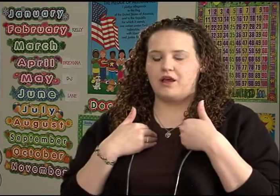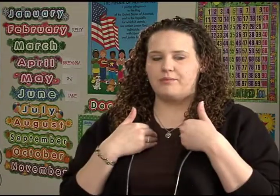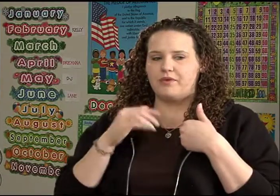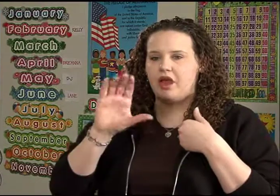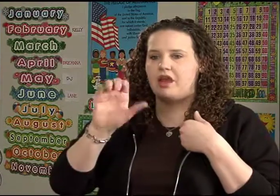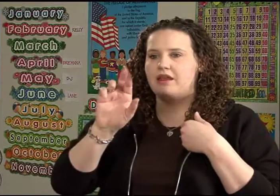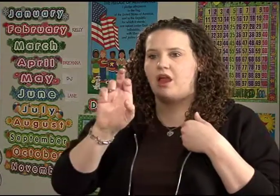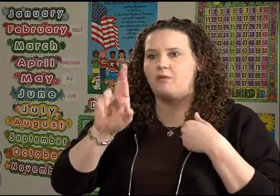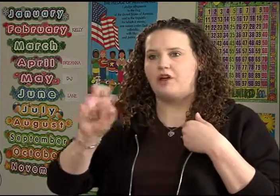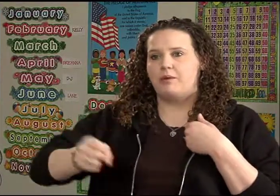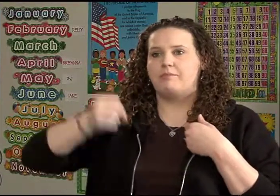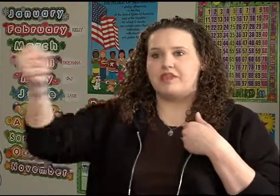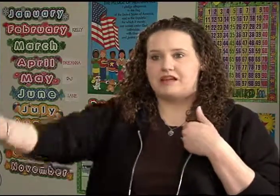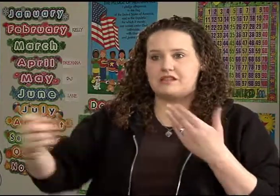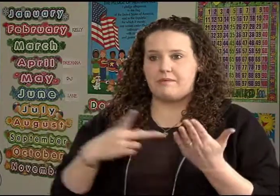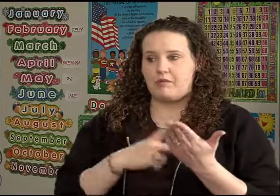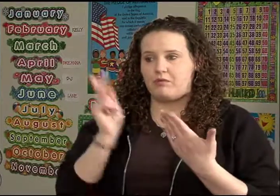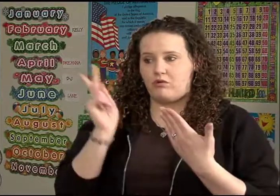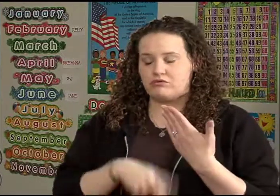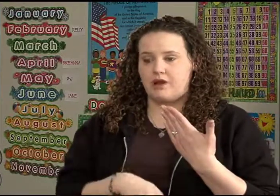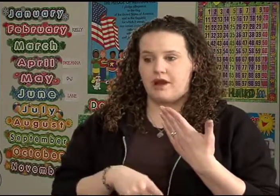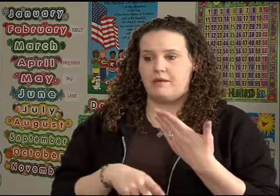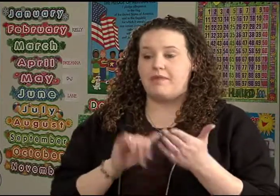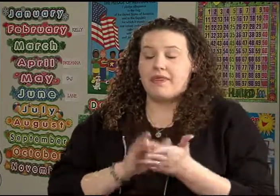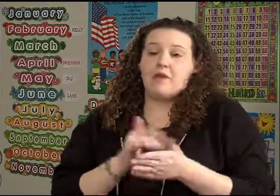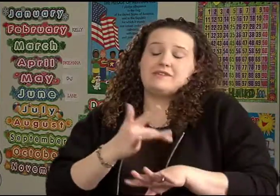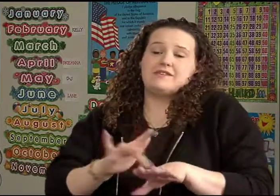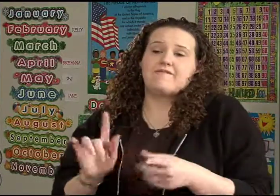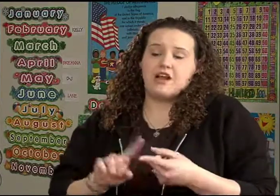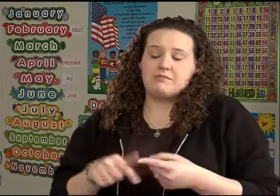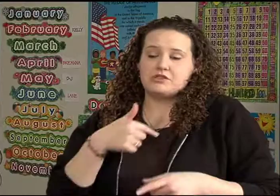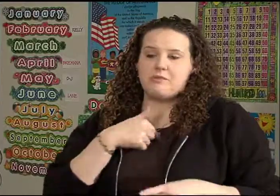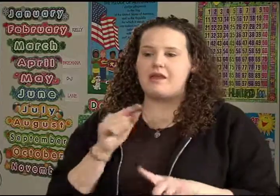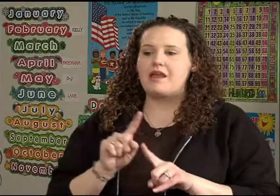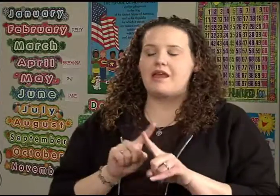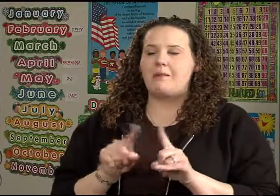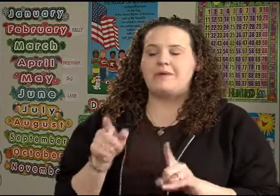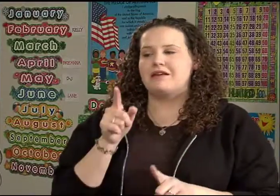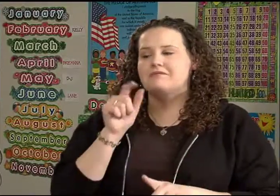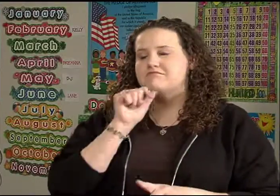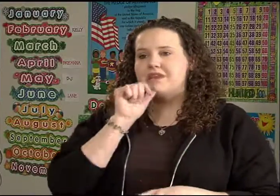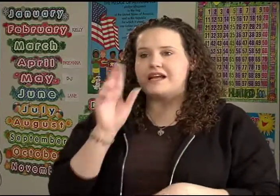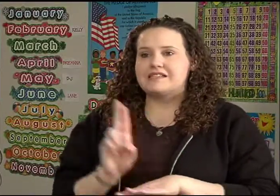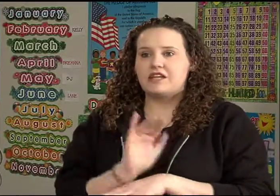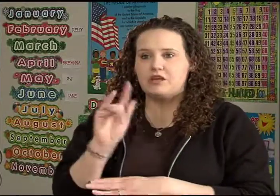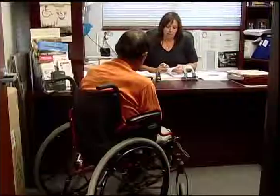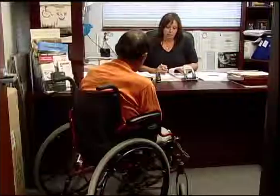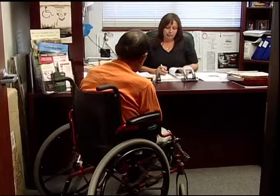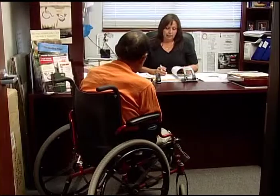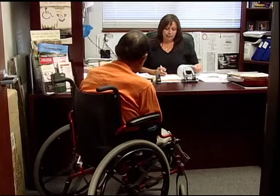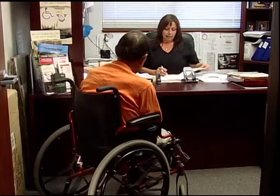VR also had a career placement program that was available to me.